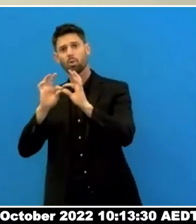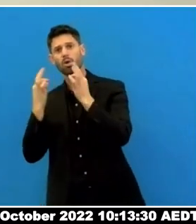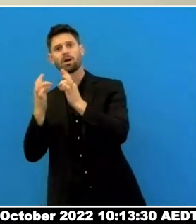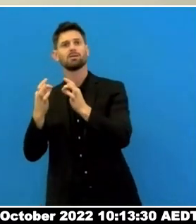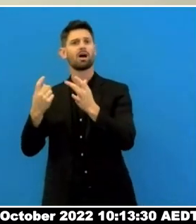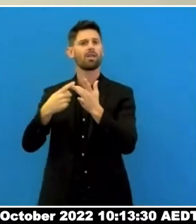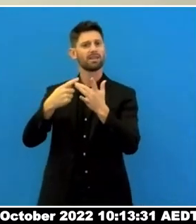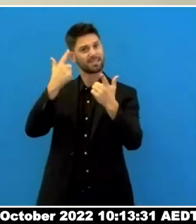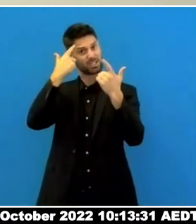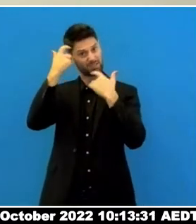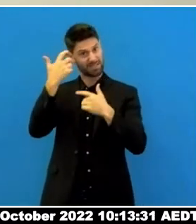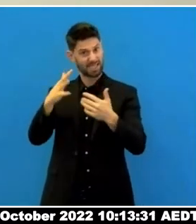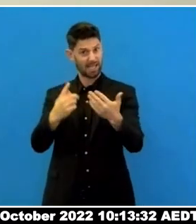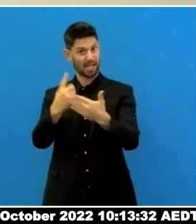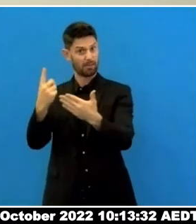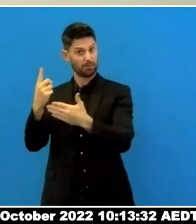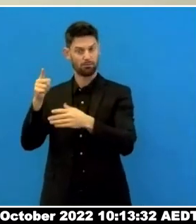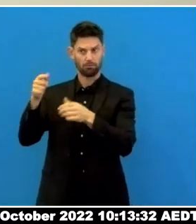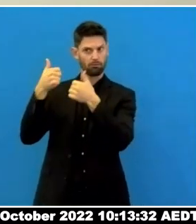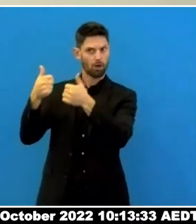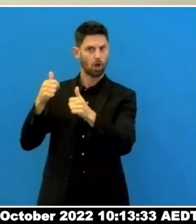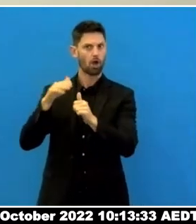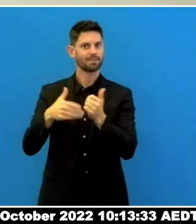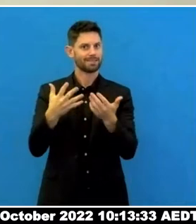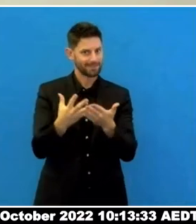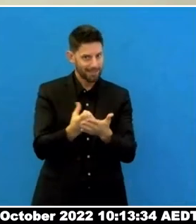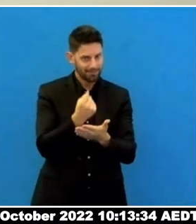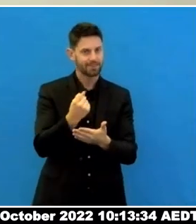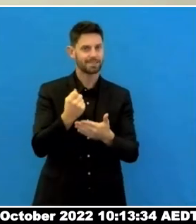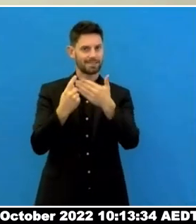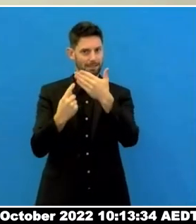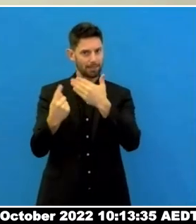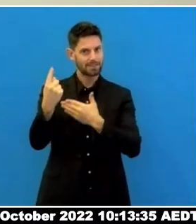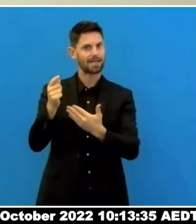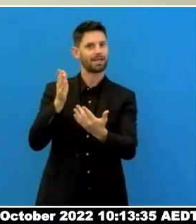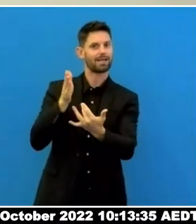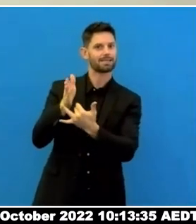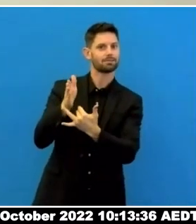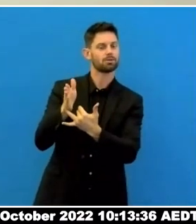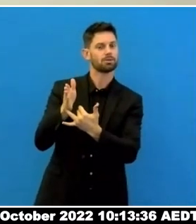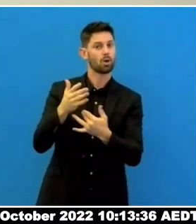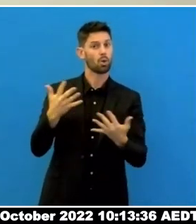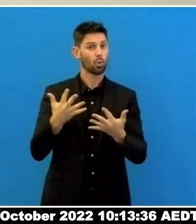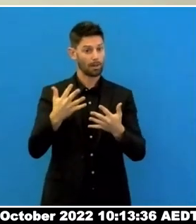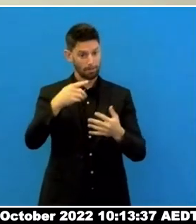of safe accessible and independent platforms where individuals and communities feel comfortable sharing